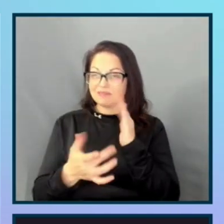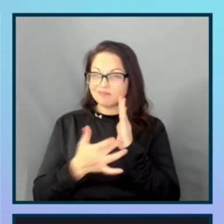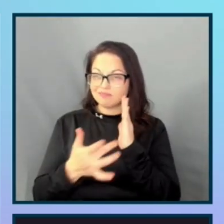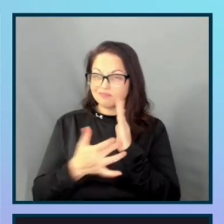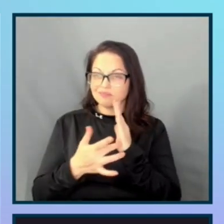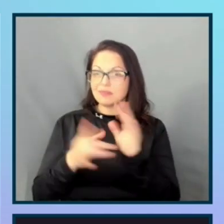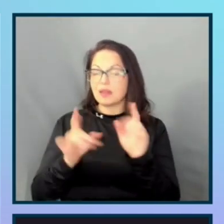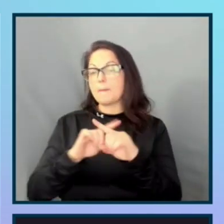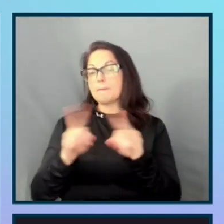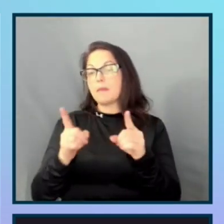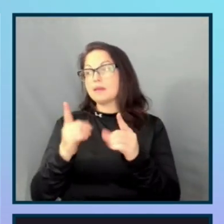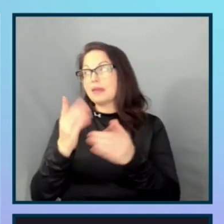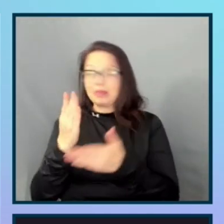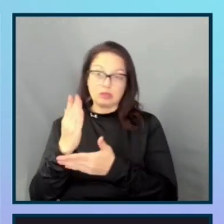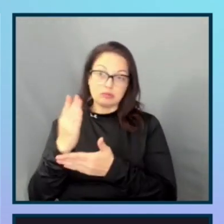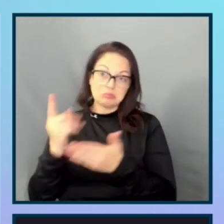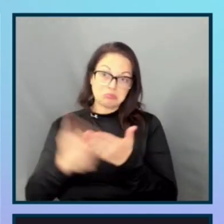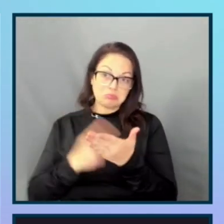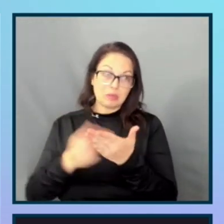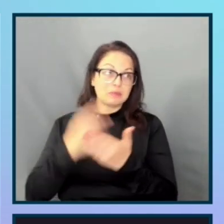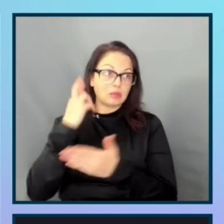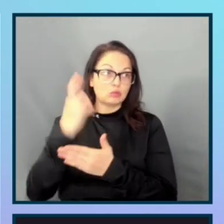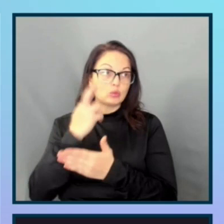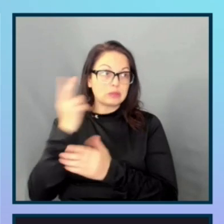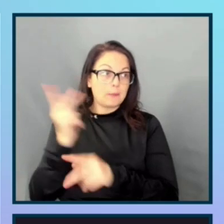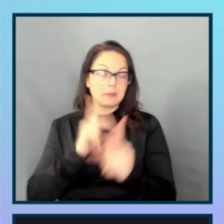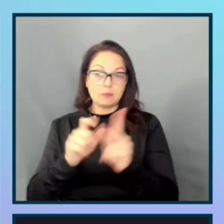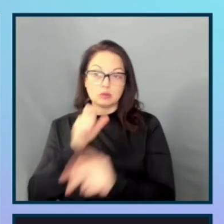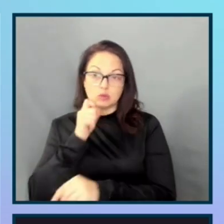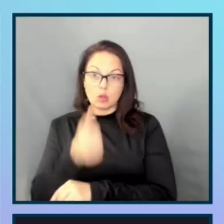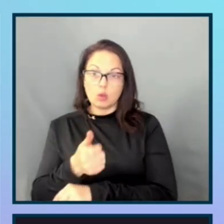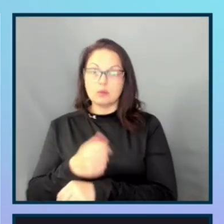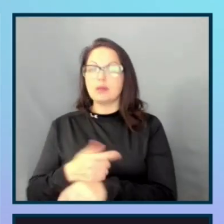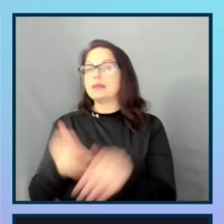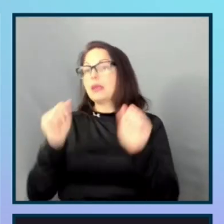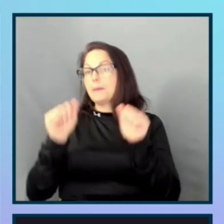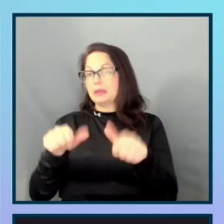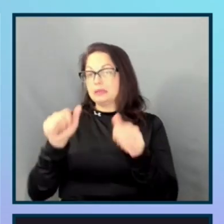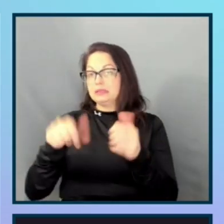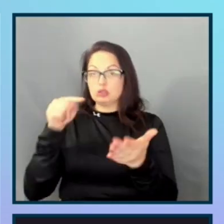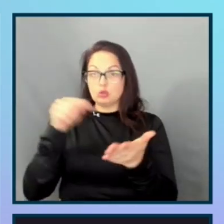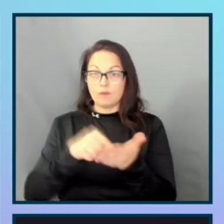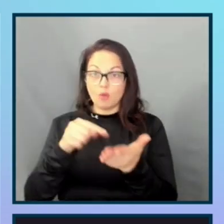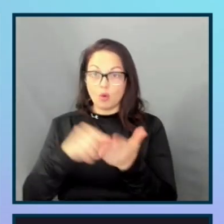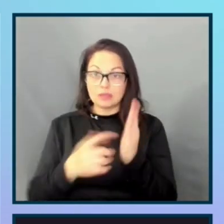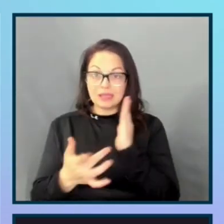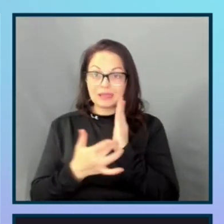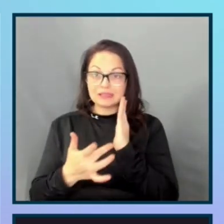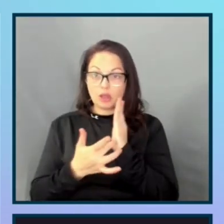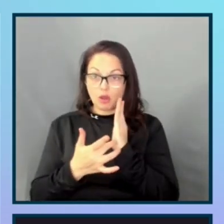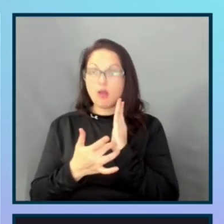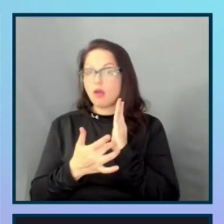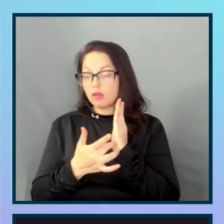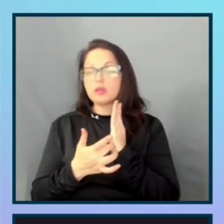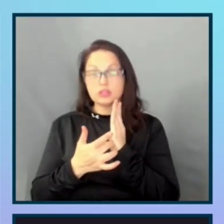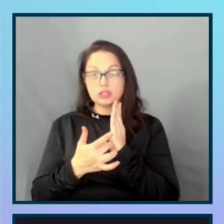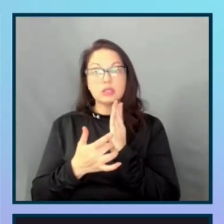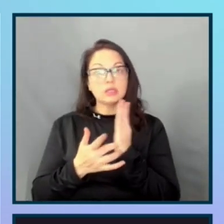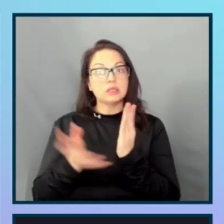why somebody would not. For example, the ability to afford the technology itself is an underlying factor.